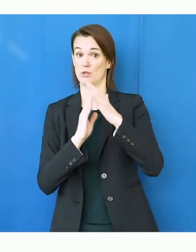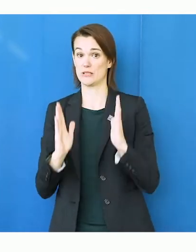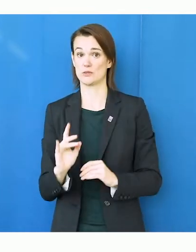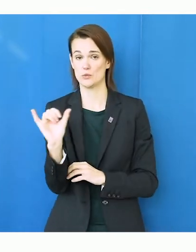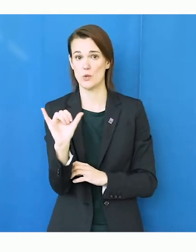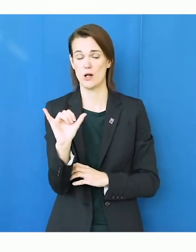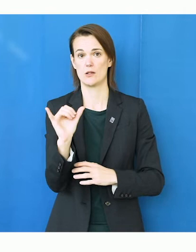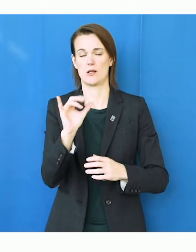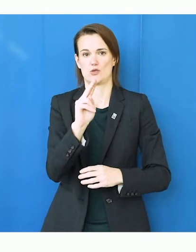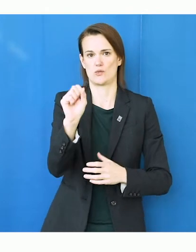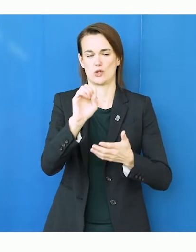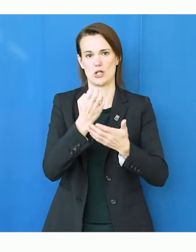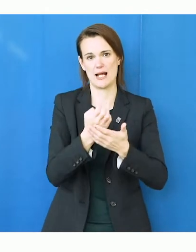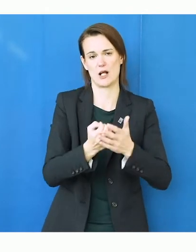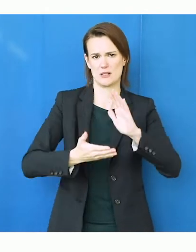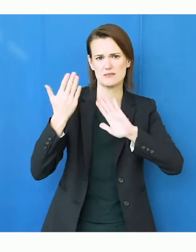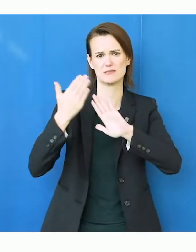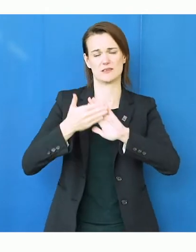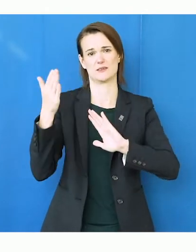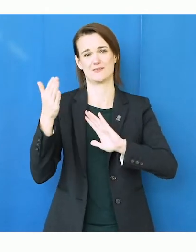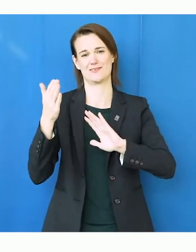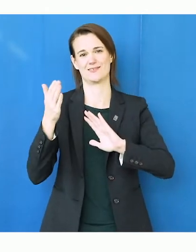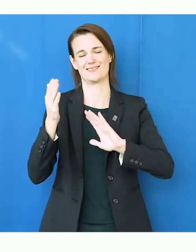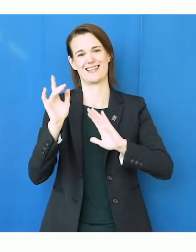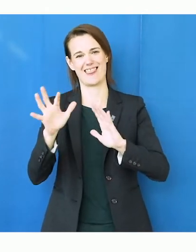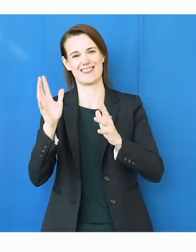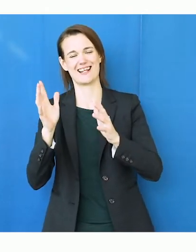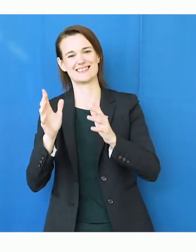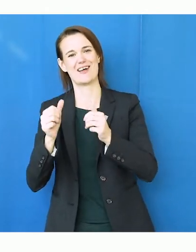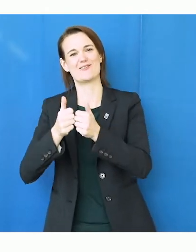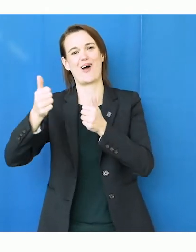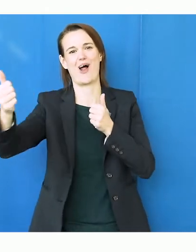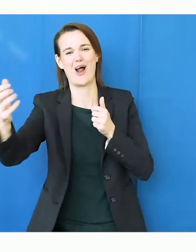We can really go far as a nation if we continue to work together and end racism.